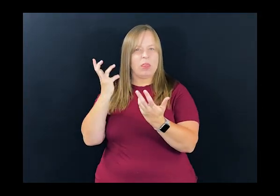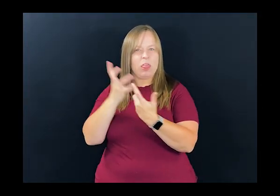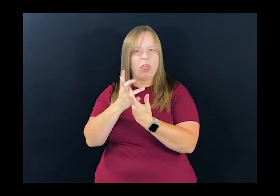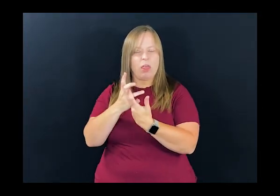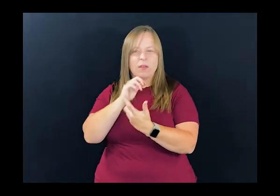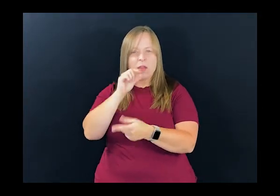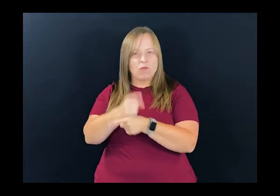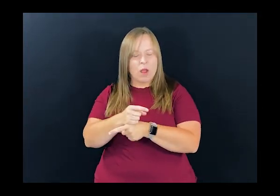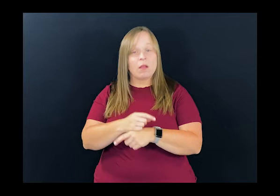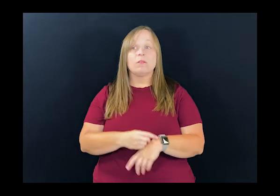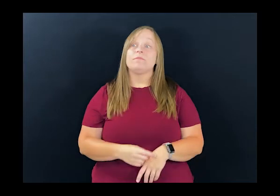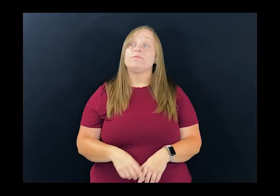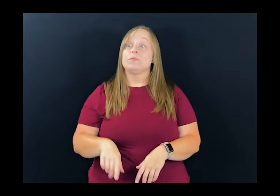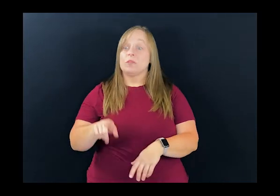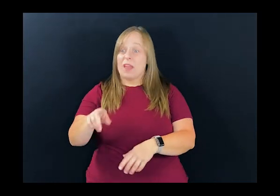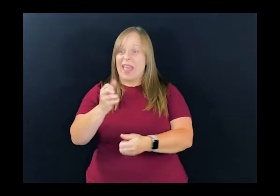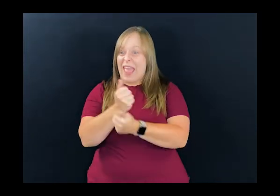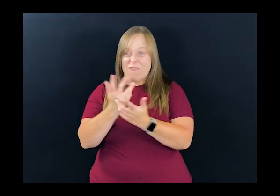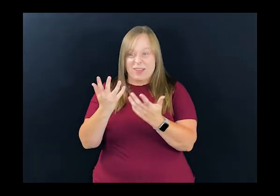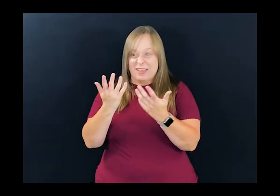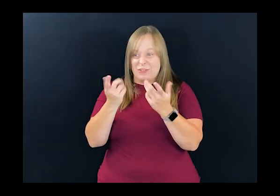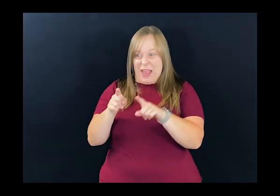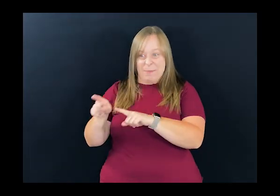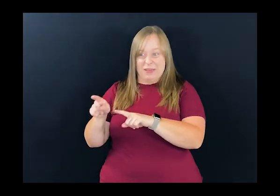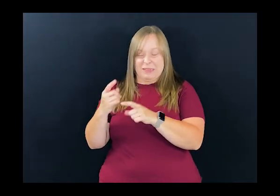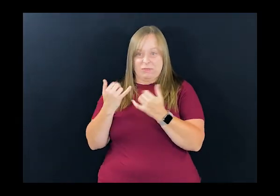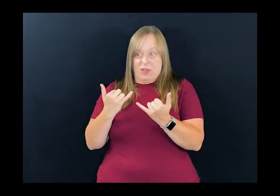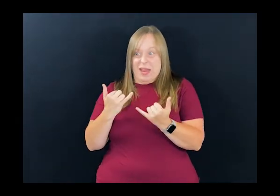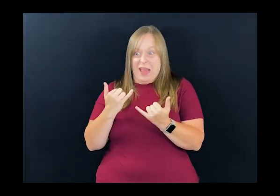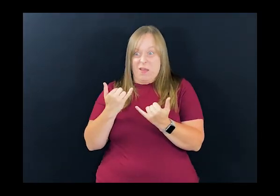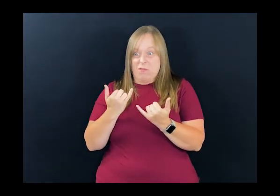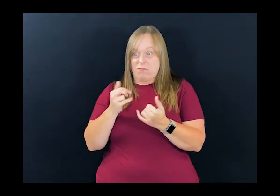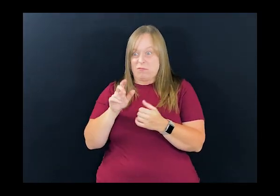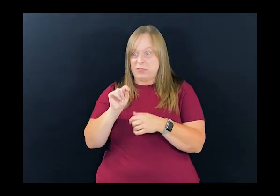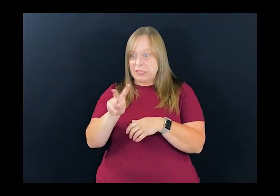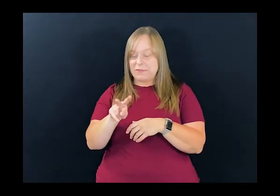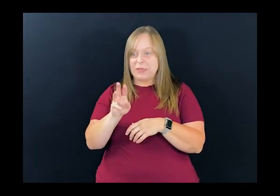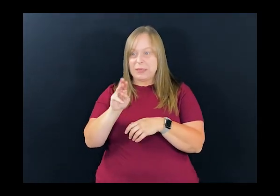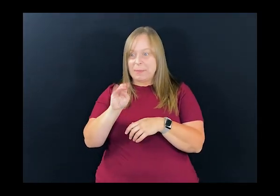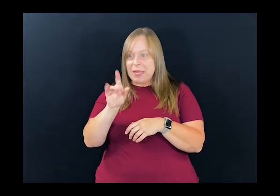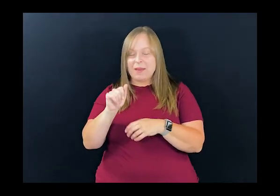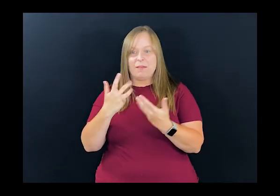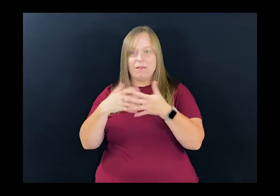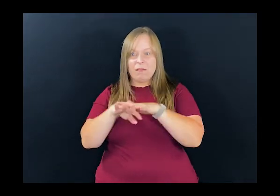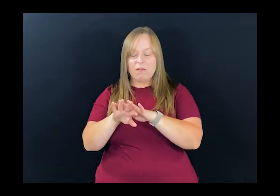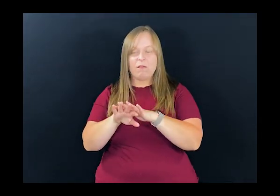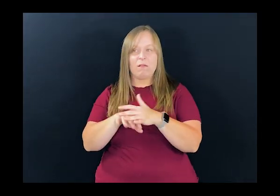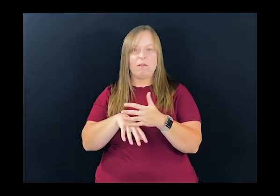is very in the forefront of media right now, right? Like we're talking about intersectionality.